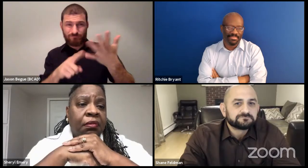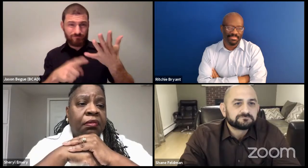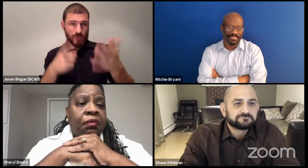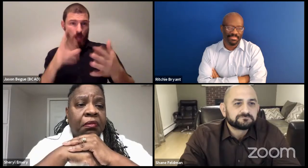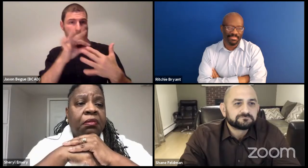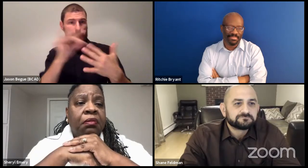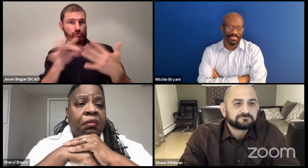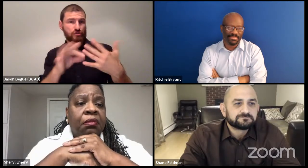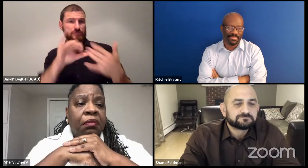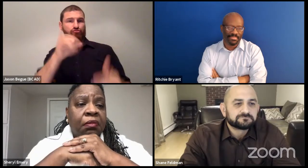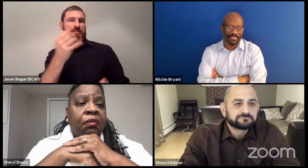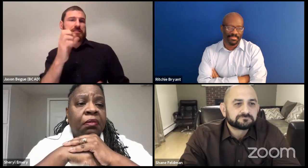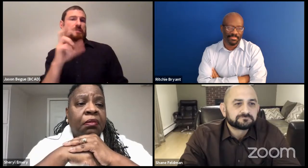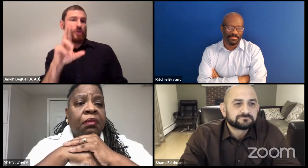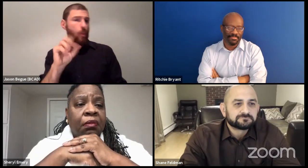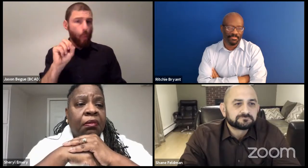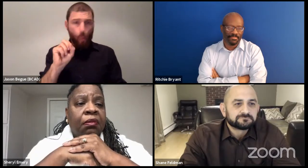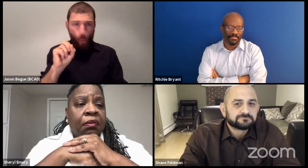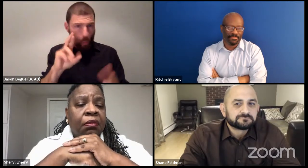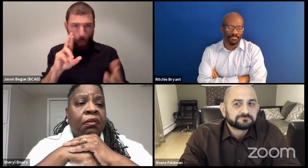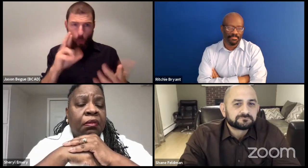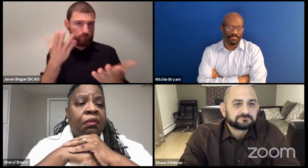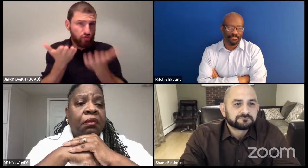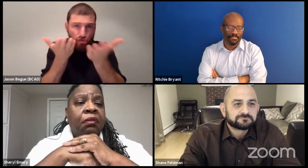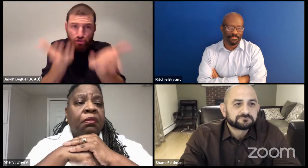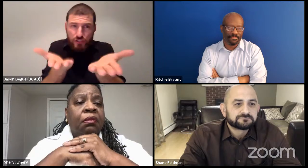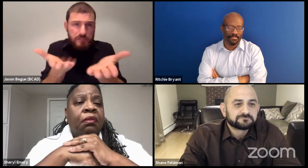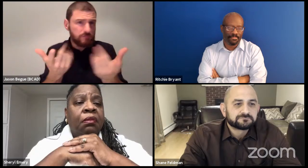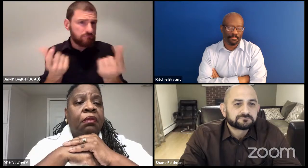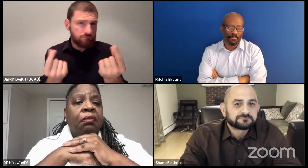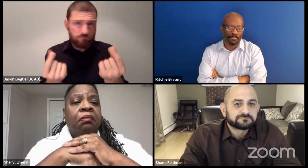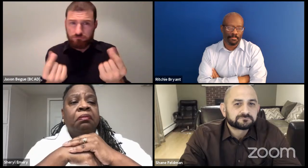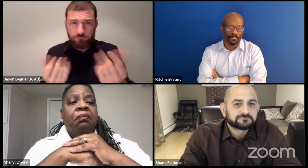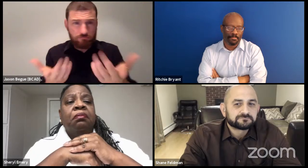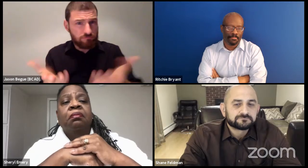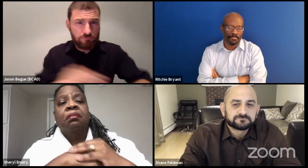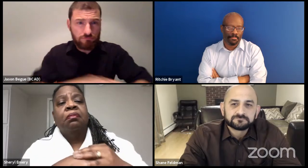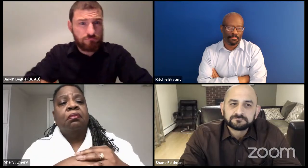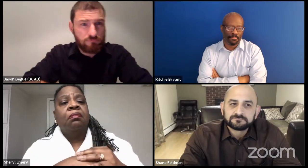about any of those five possible policy options that were outlined or any suggestions that